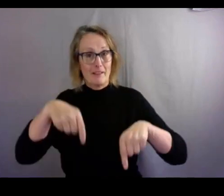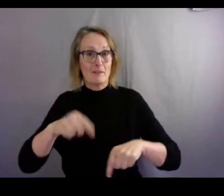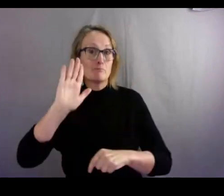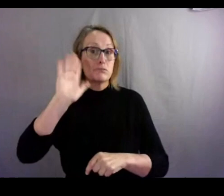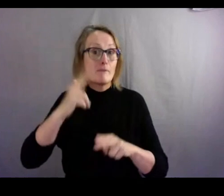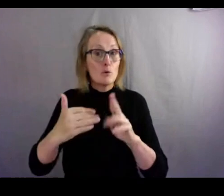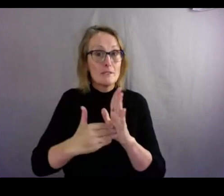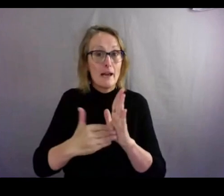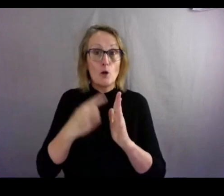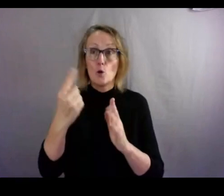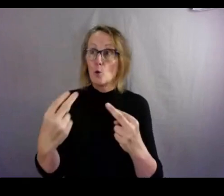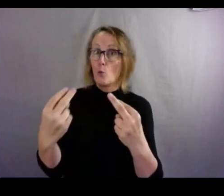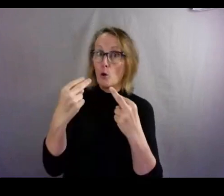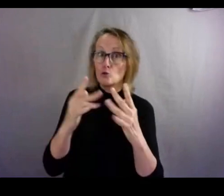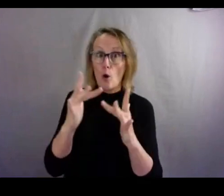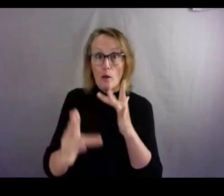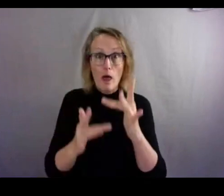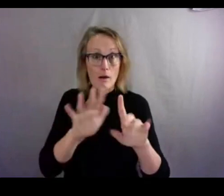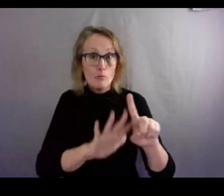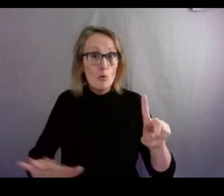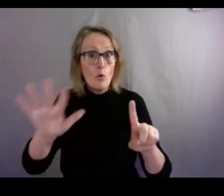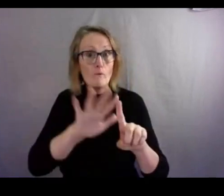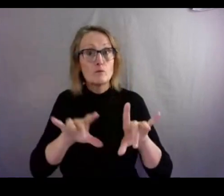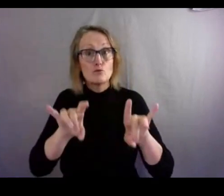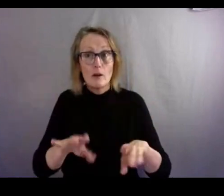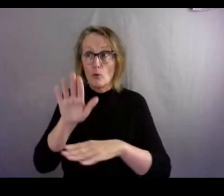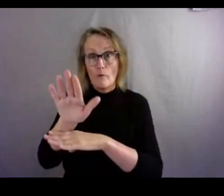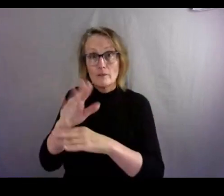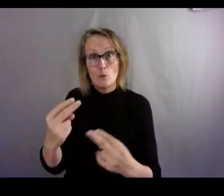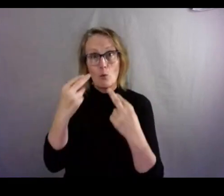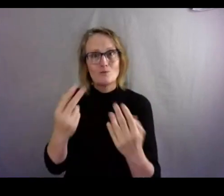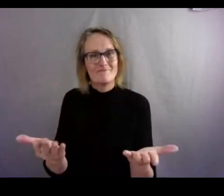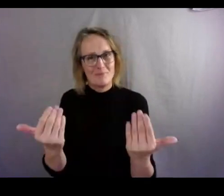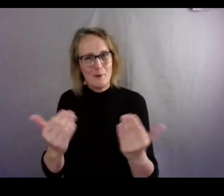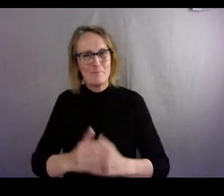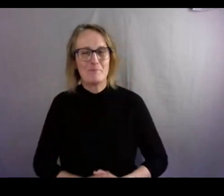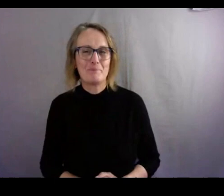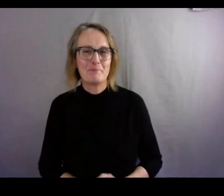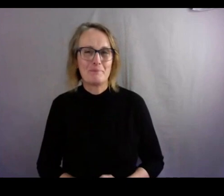who are joining us from across Australia and also overseas. I'm honoured to be joined this afternoon